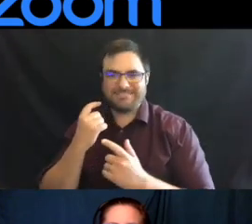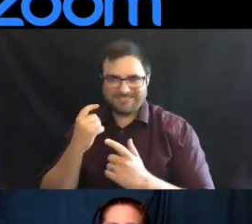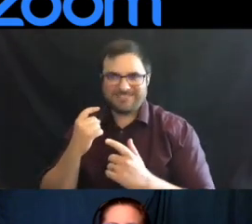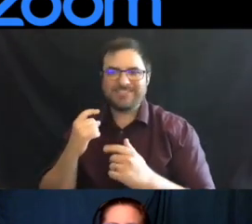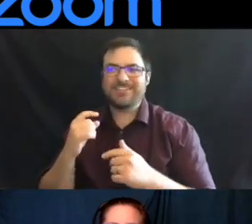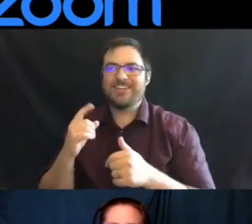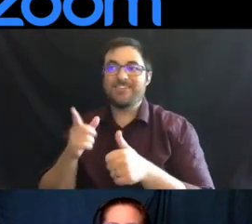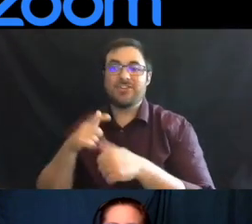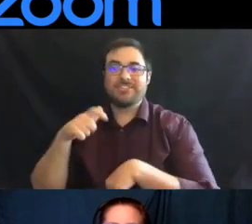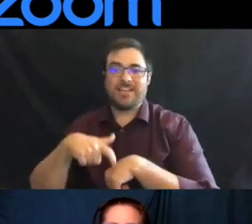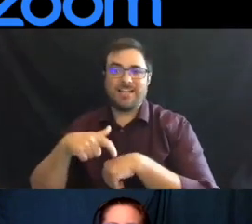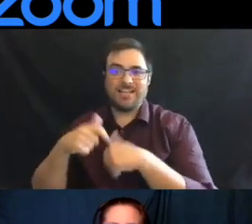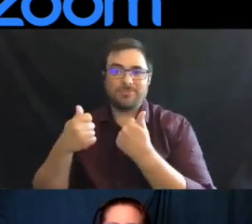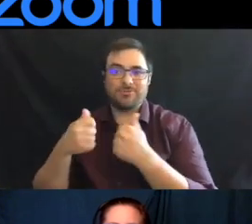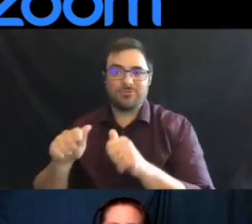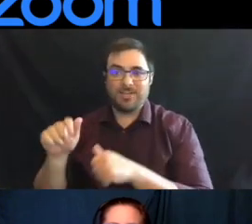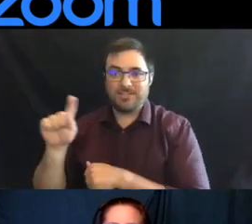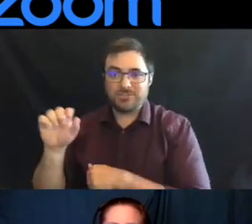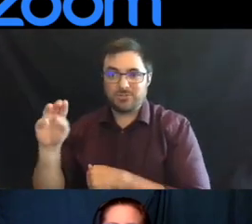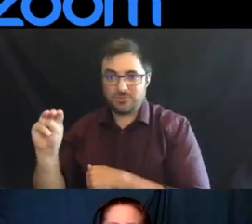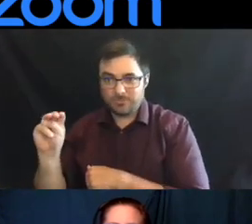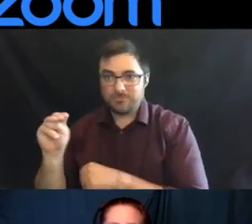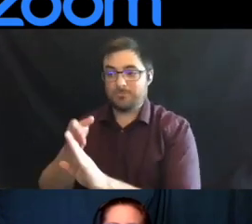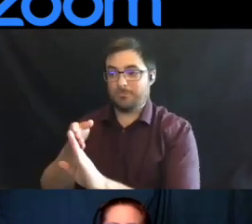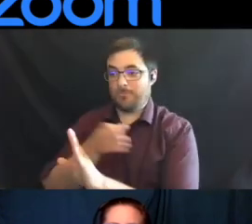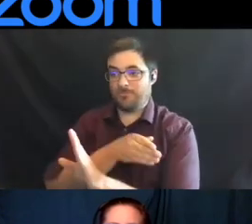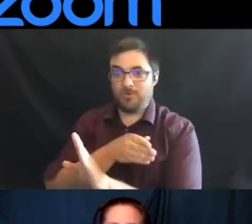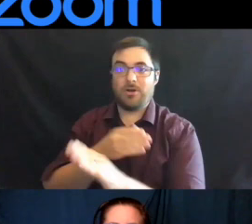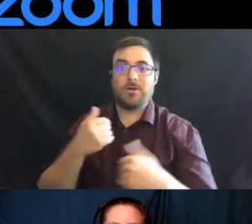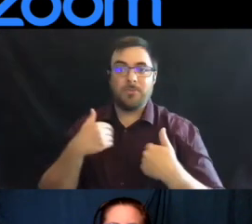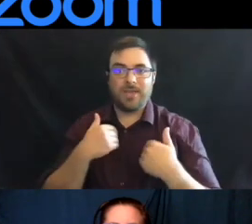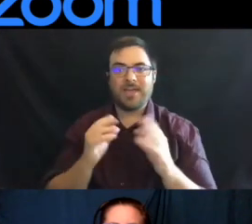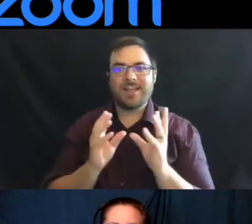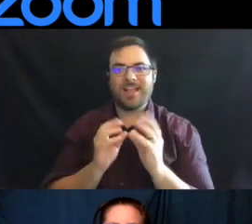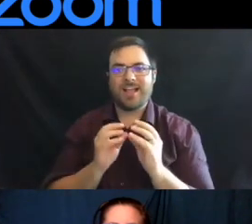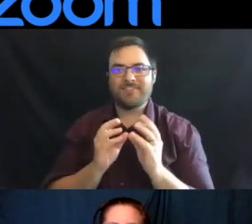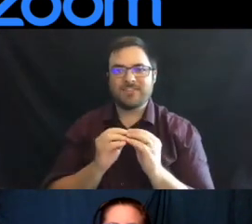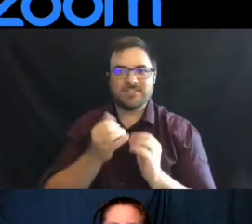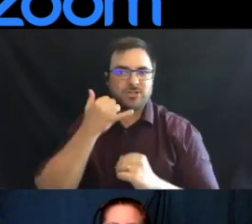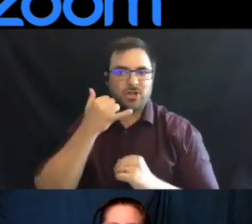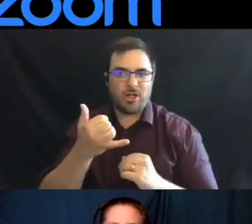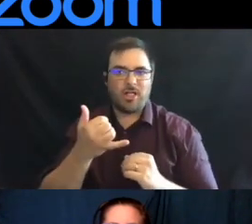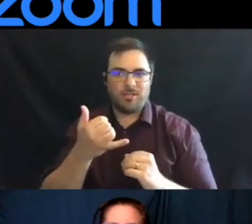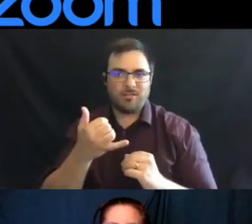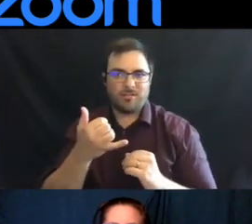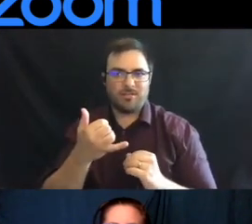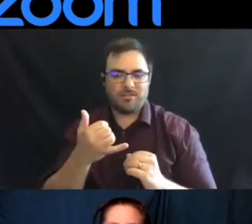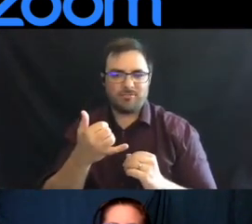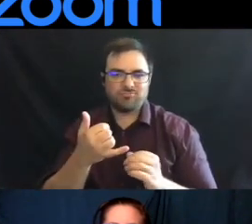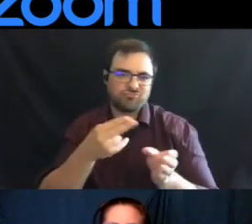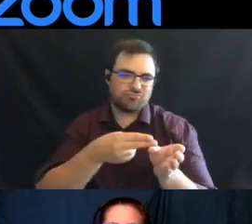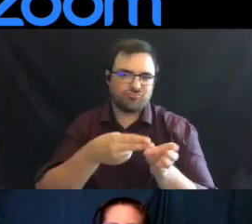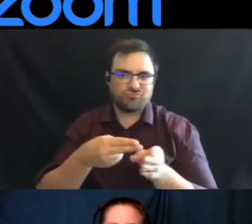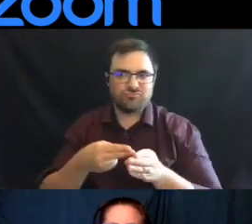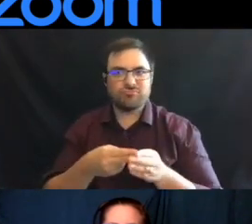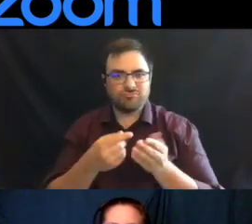So for about a year or more, it was really just a conference line for families to come on and